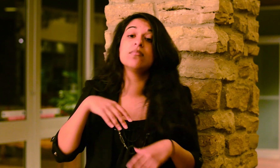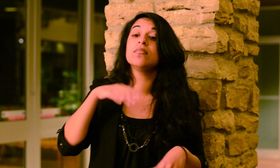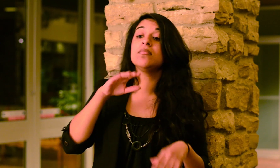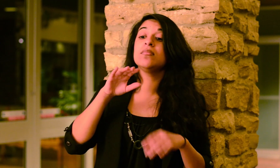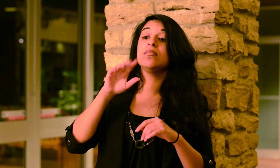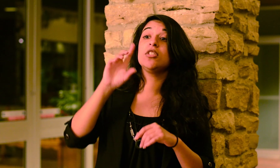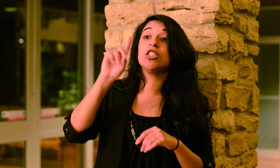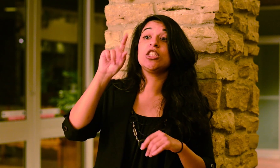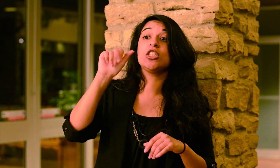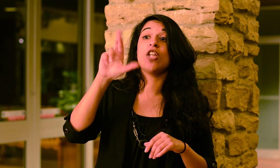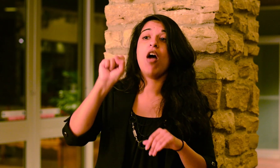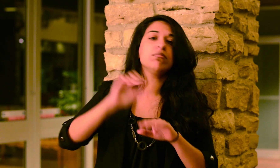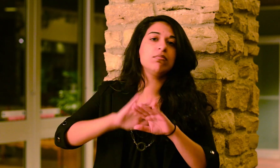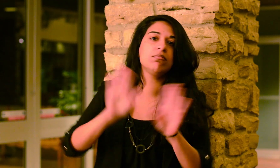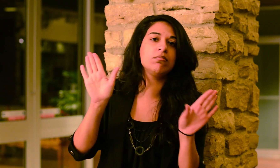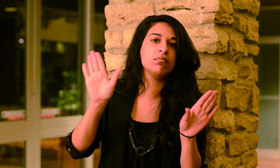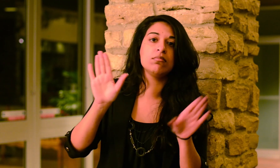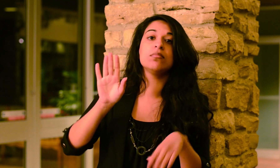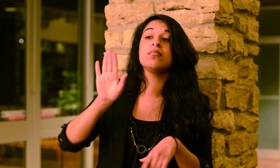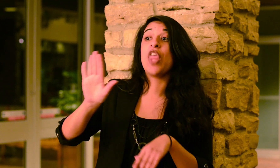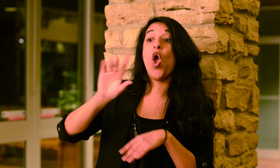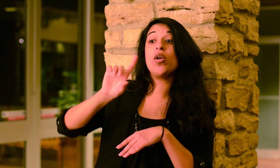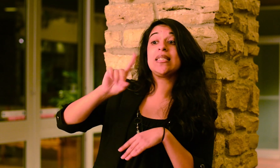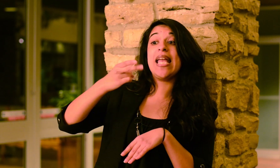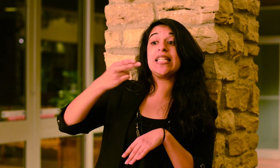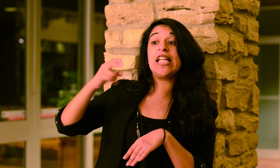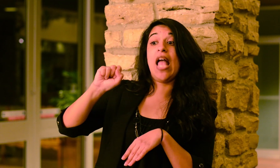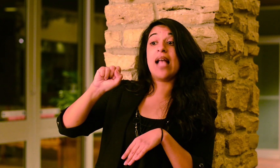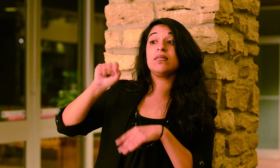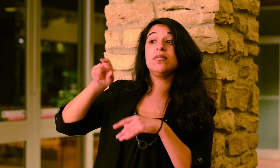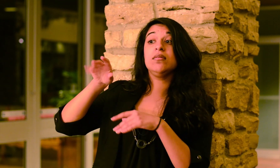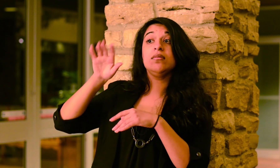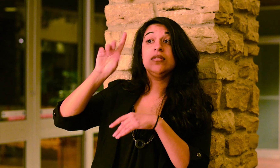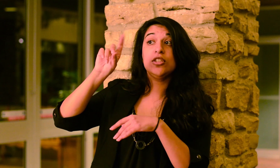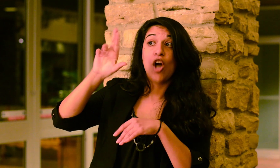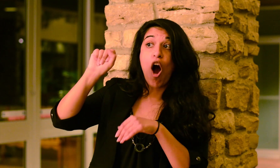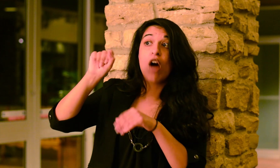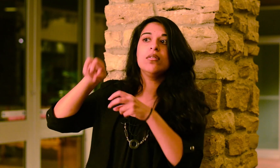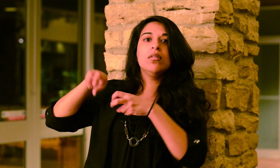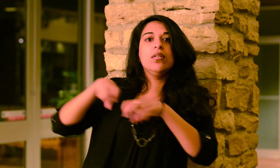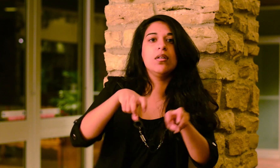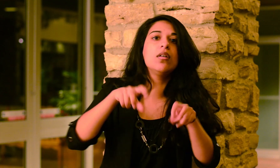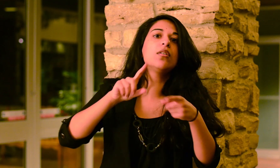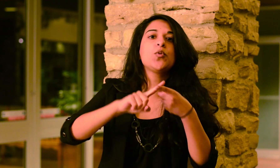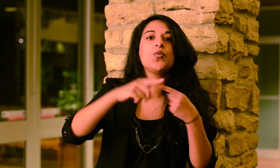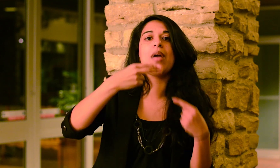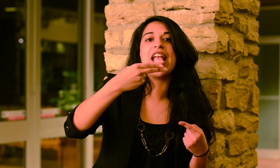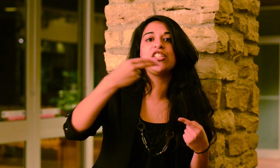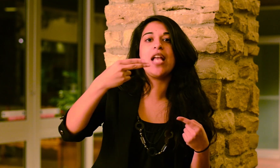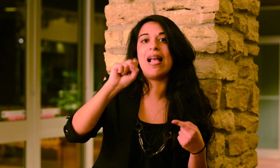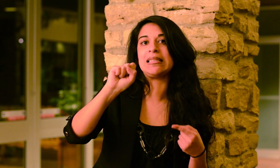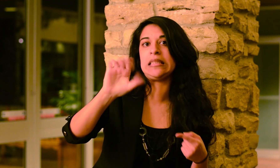For your information, DARS is no more. Deaf and Hard of Hearing Services, a division of DARS, is being moved to Health and Human Services Commission.